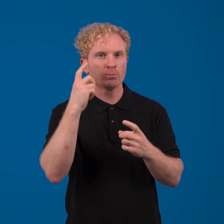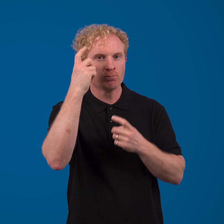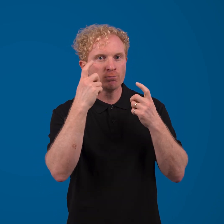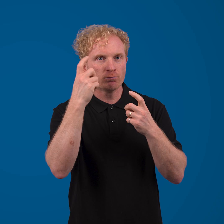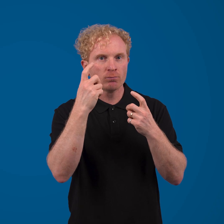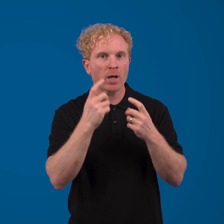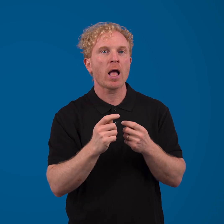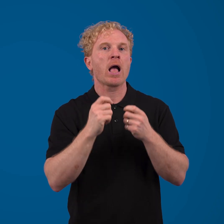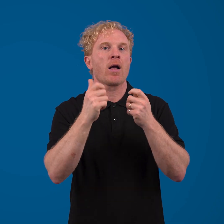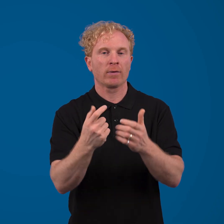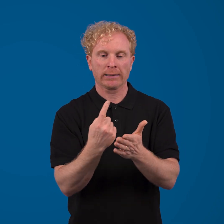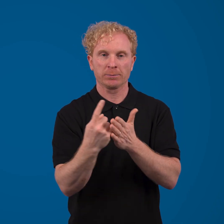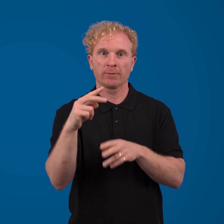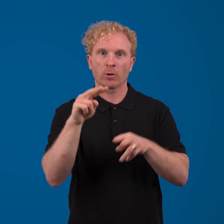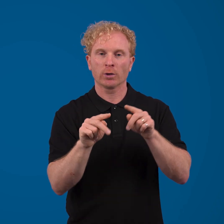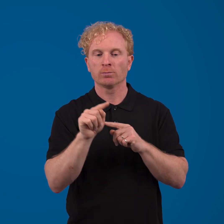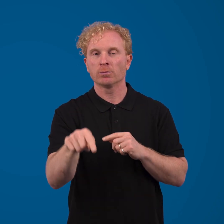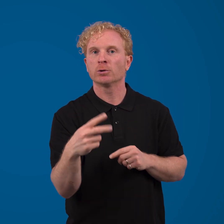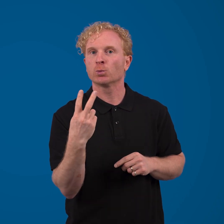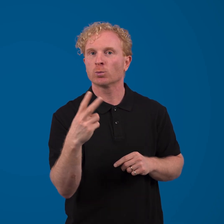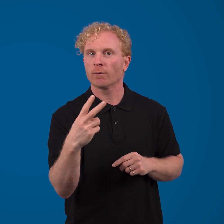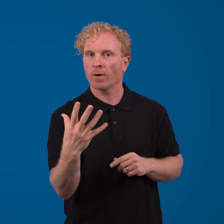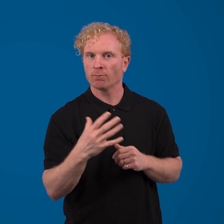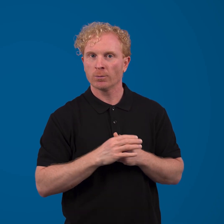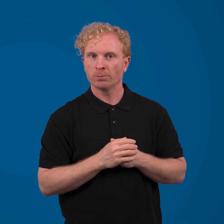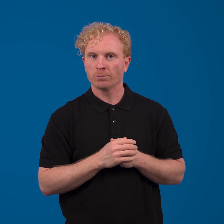until post the Independent Evaluation in 2025.